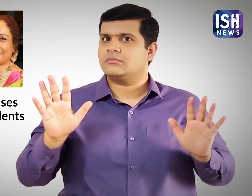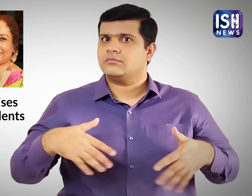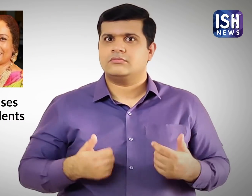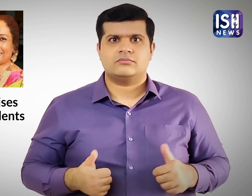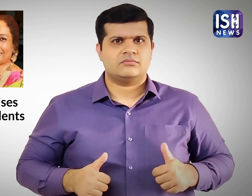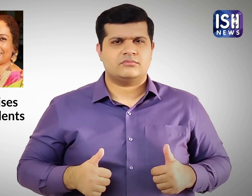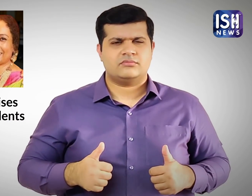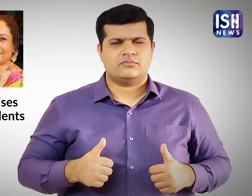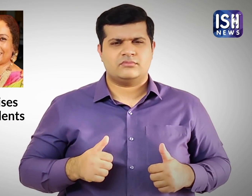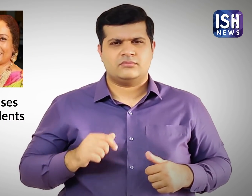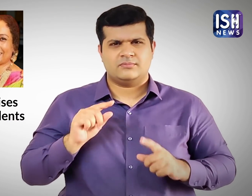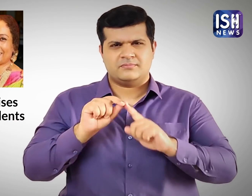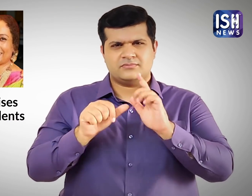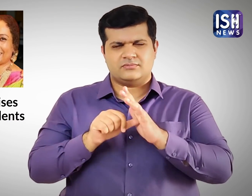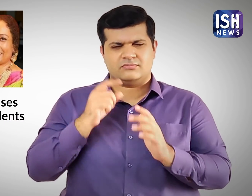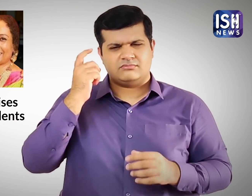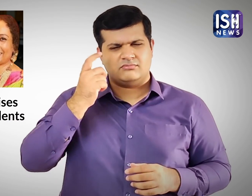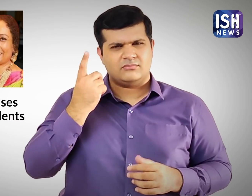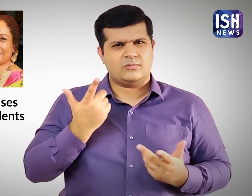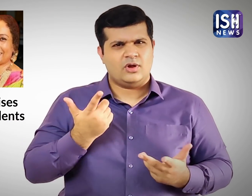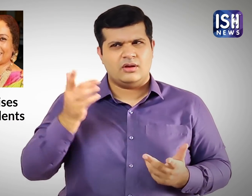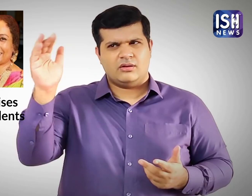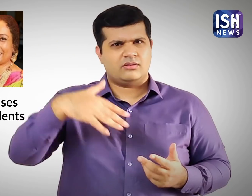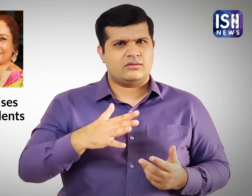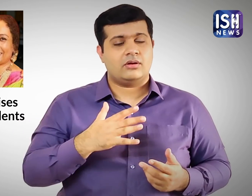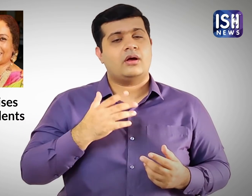None of the parents turned up and Ms. Pillai wondered why is it so?